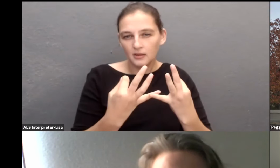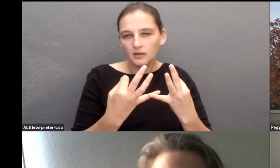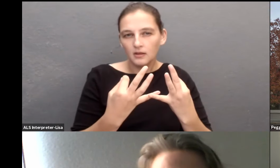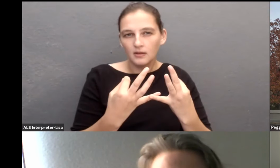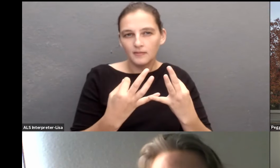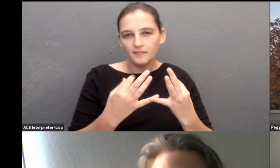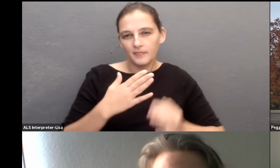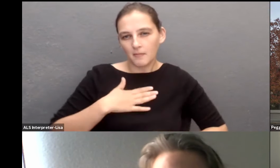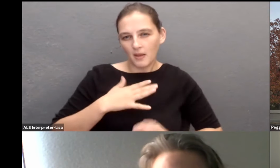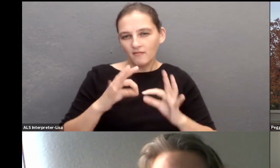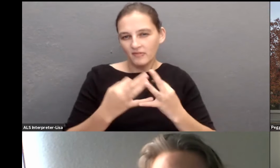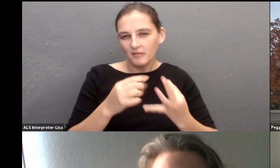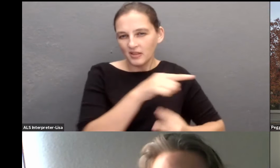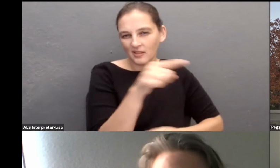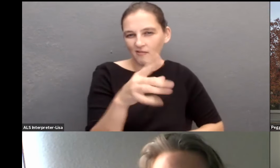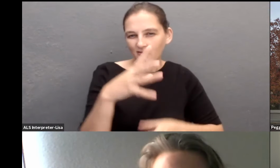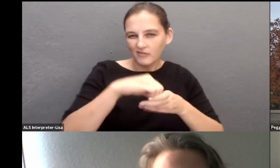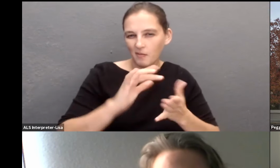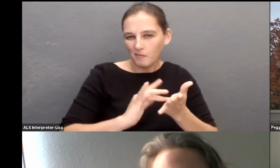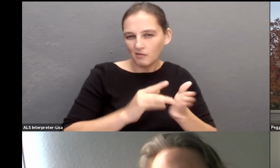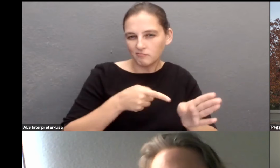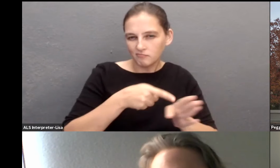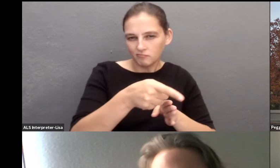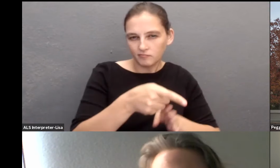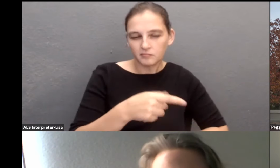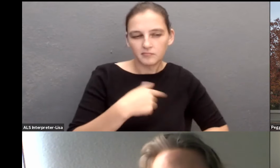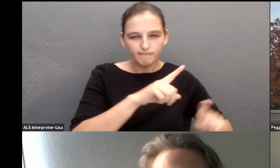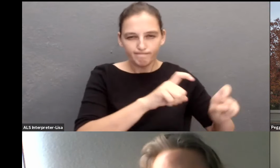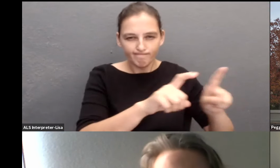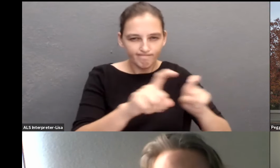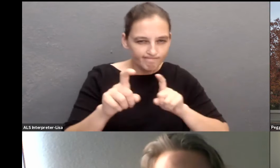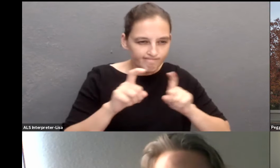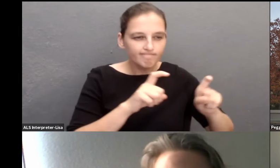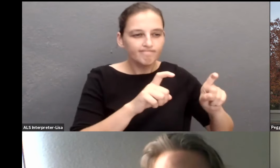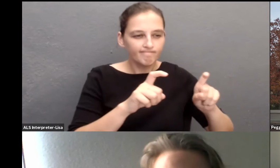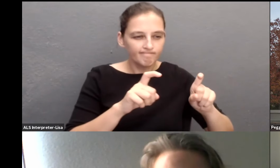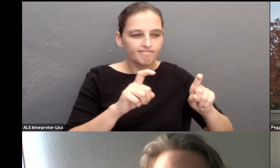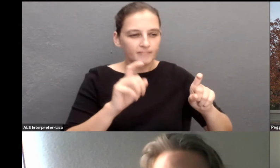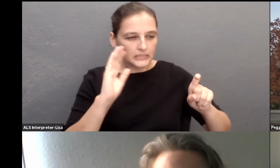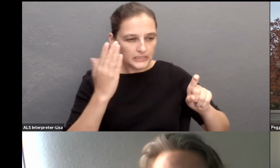are involved in the medical field and the general consensus was go ahead and get the